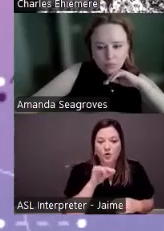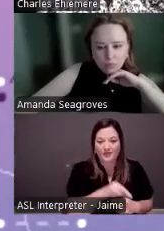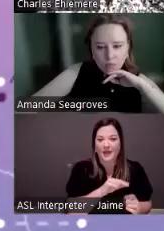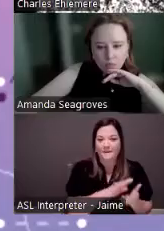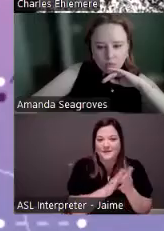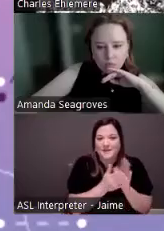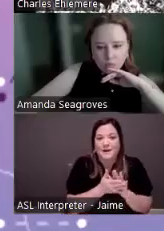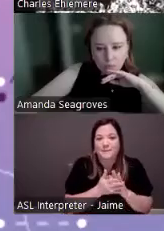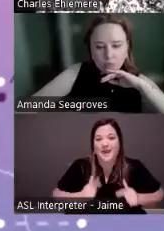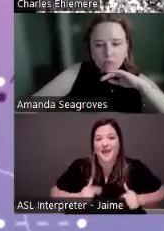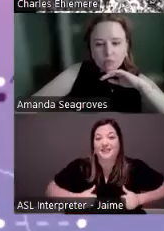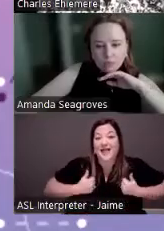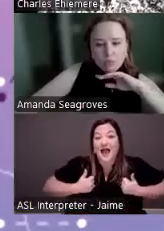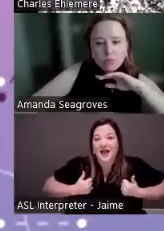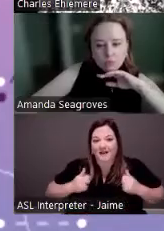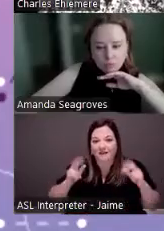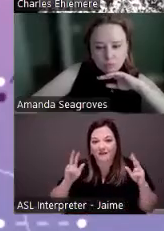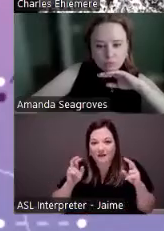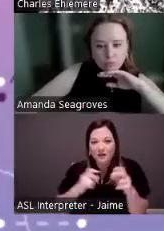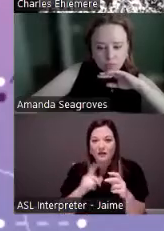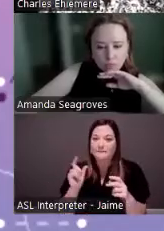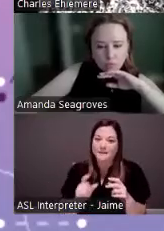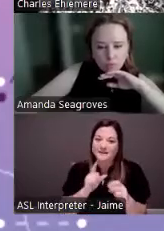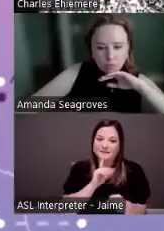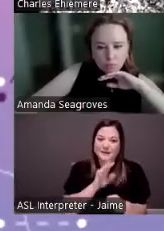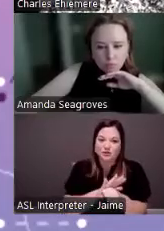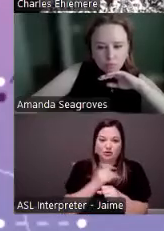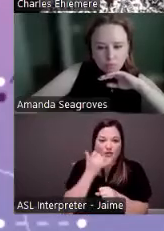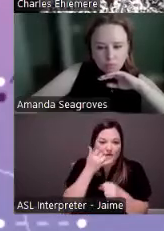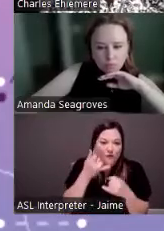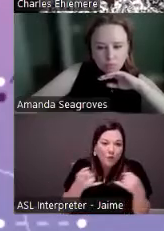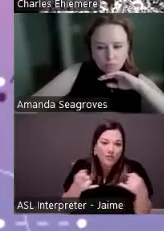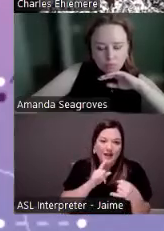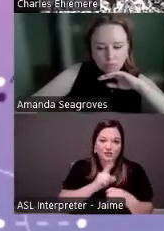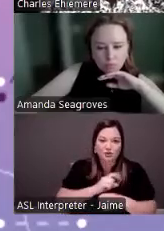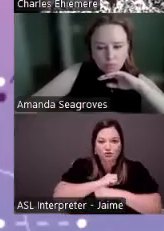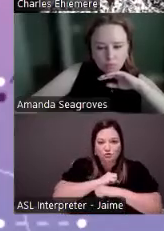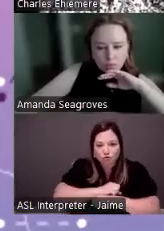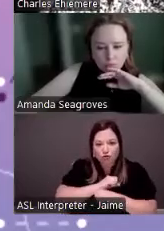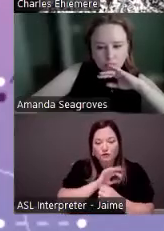We've secured the lines just for those approvals to come. So hopefully, by the time we roll out,